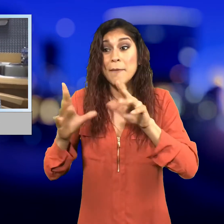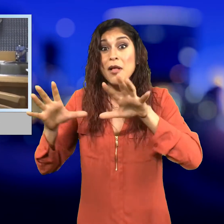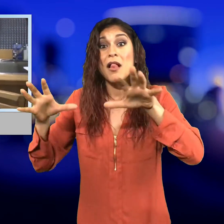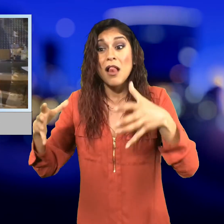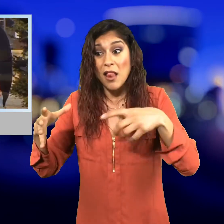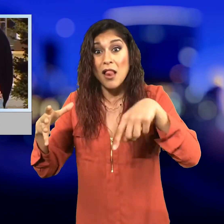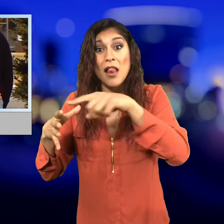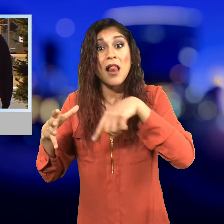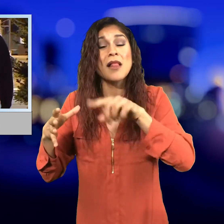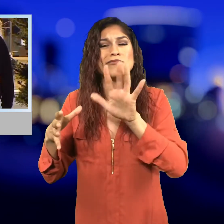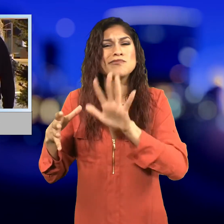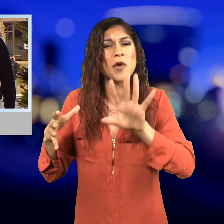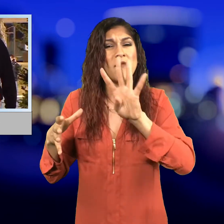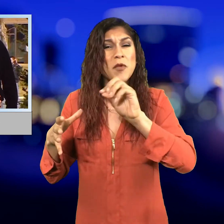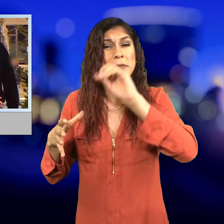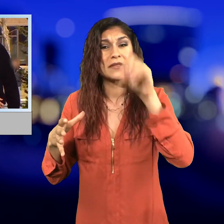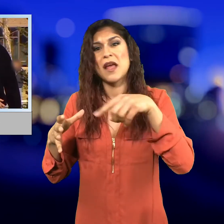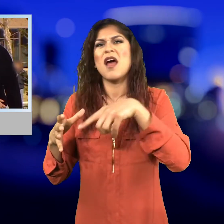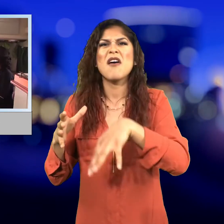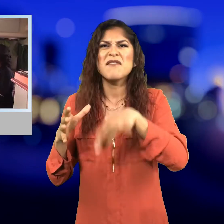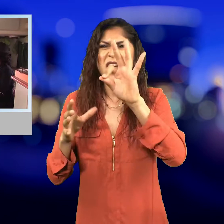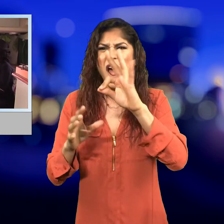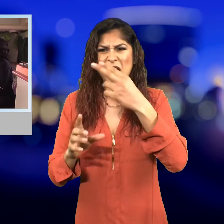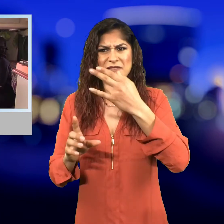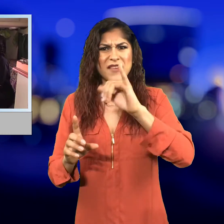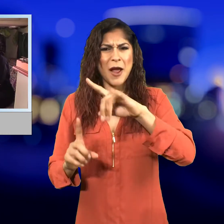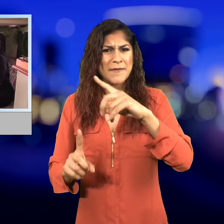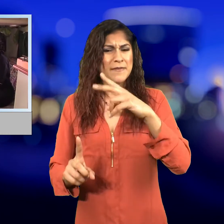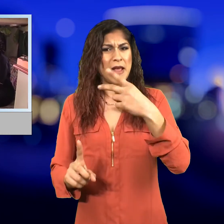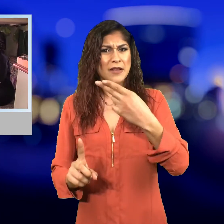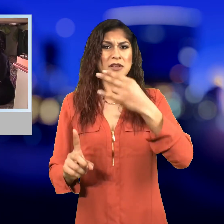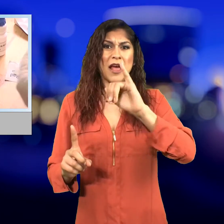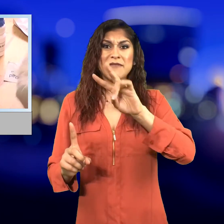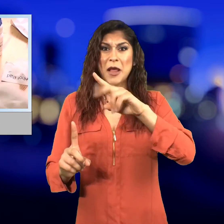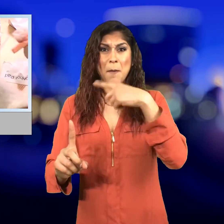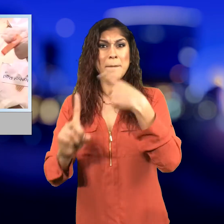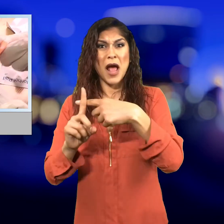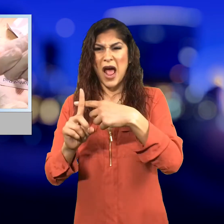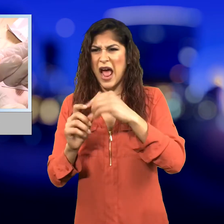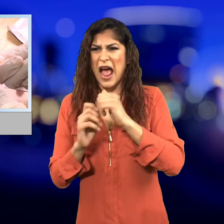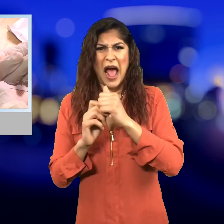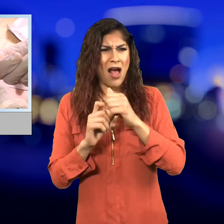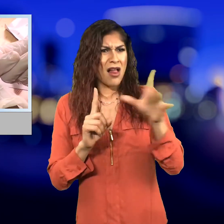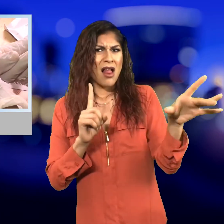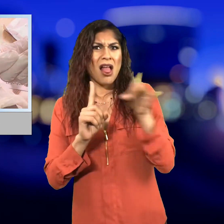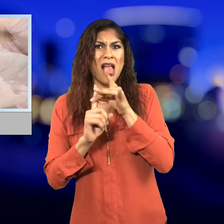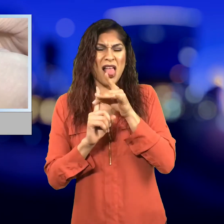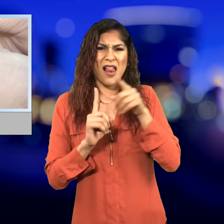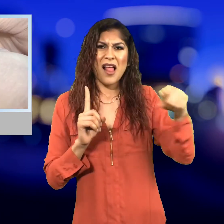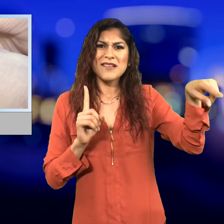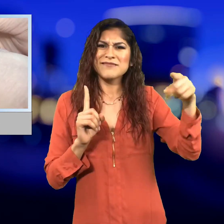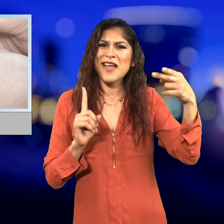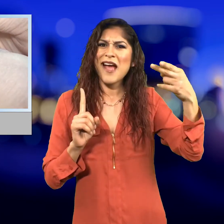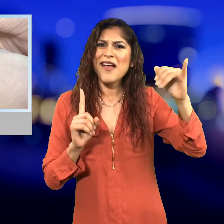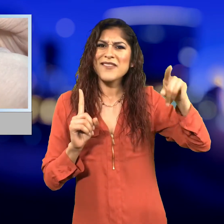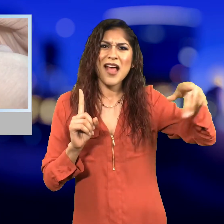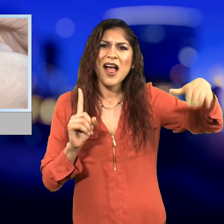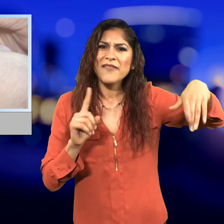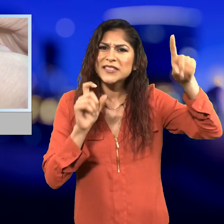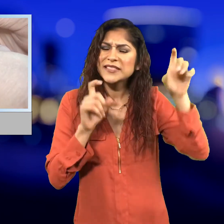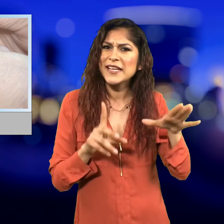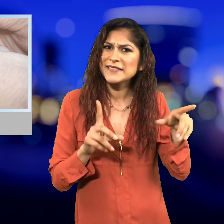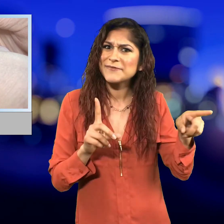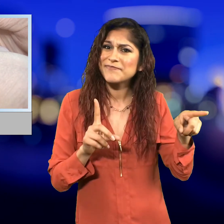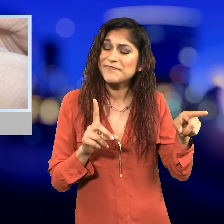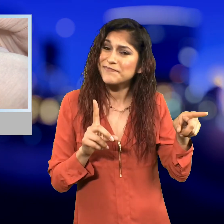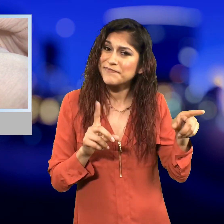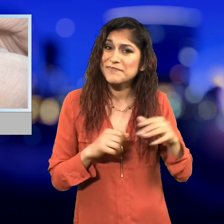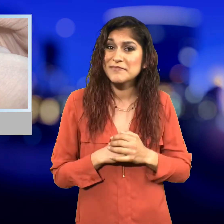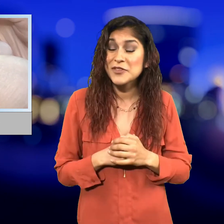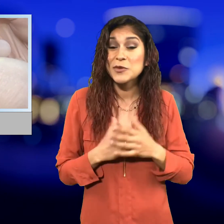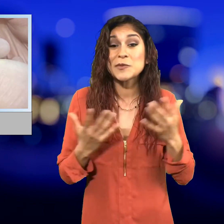Forty percent of new HIV infections are transmitted by people whose HIV remains undiagnosed.